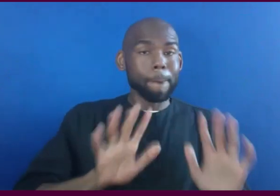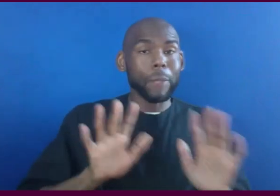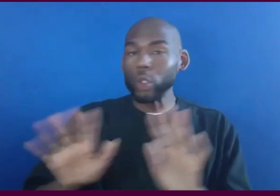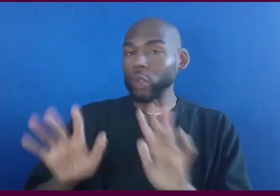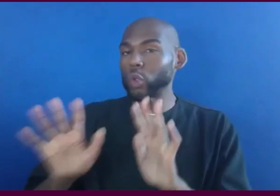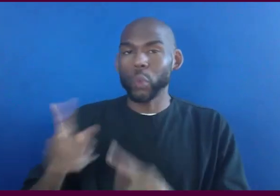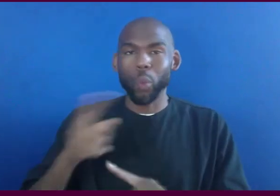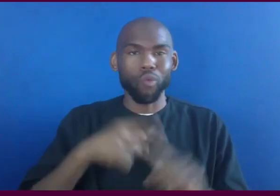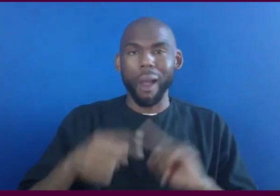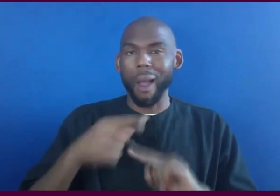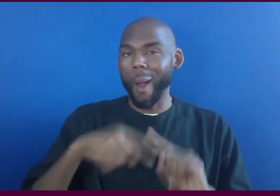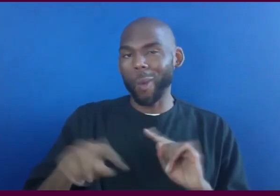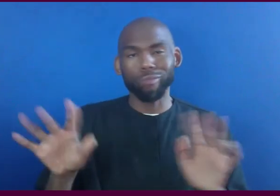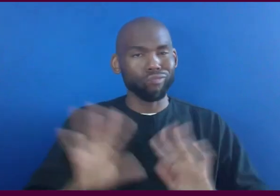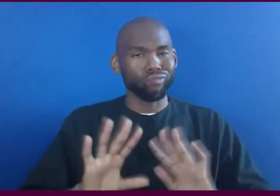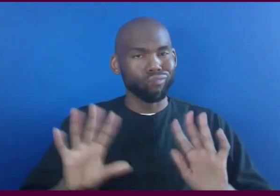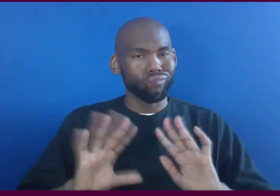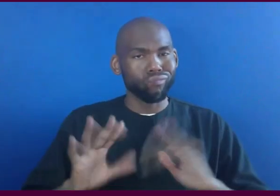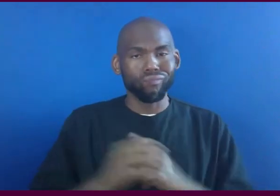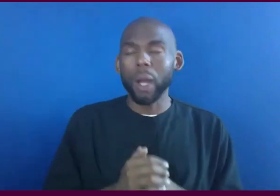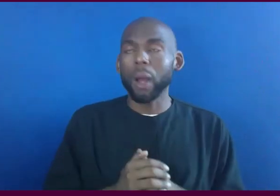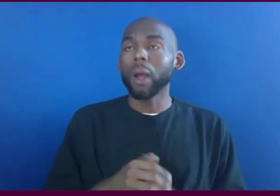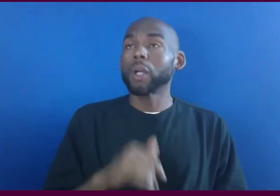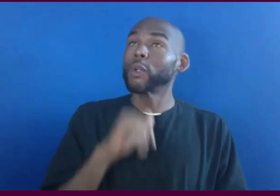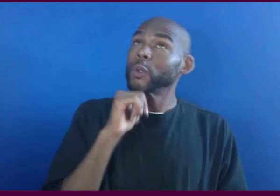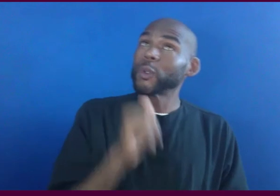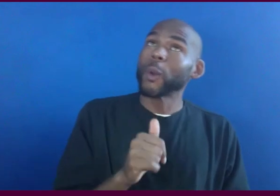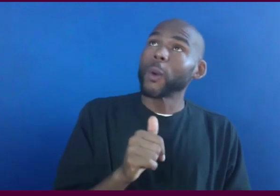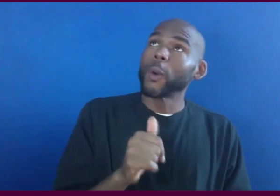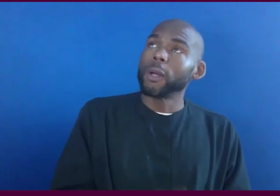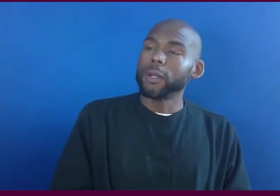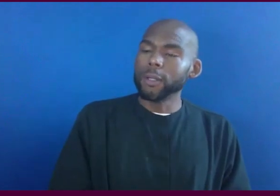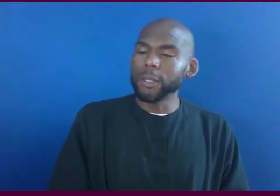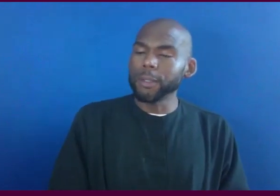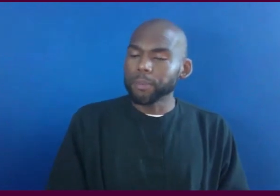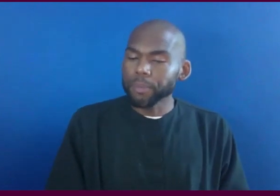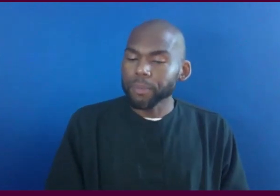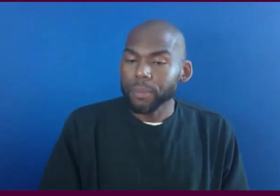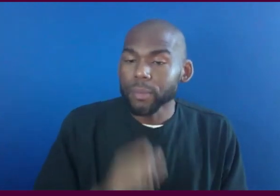you around.